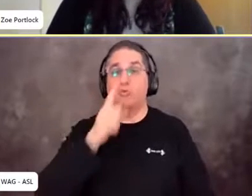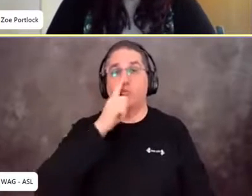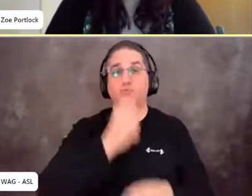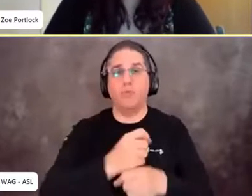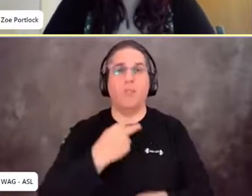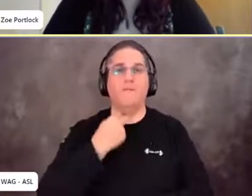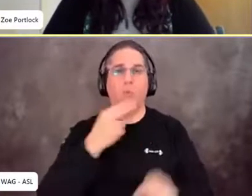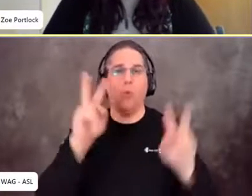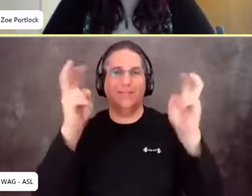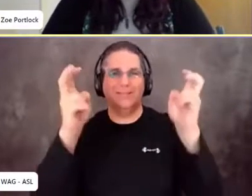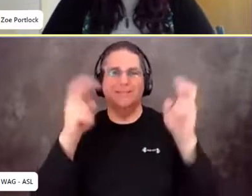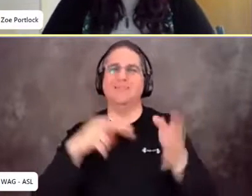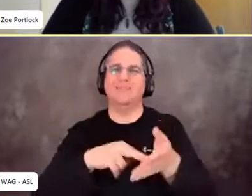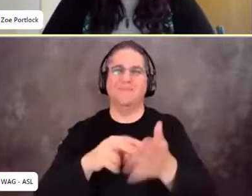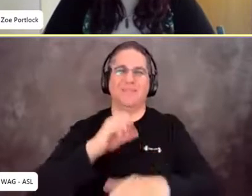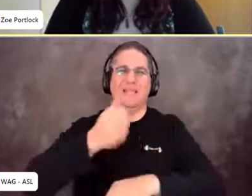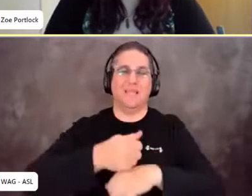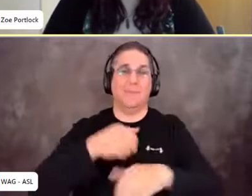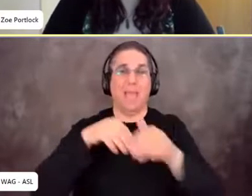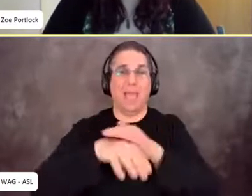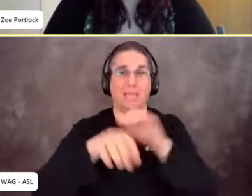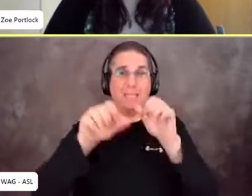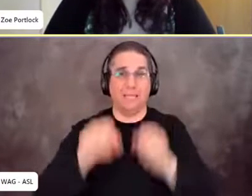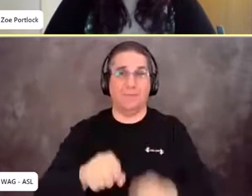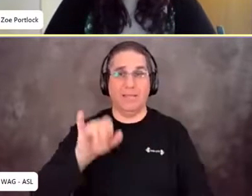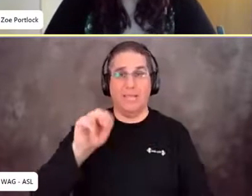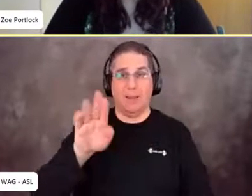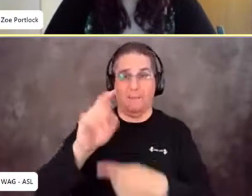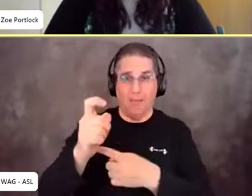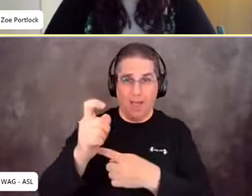will have accessibility needs. That's hard to